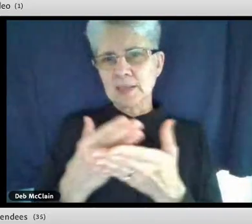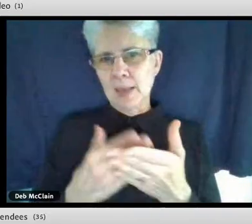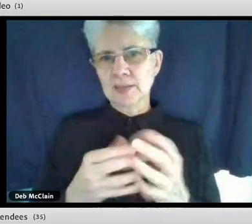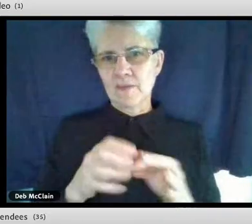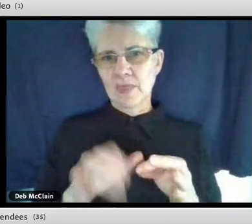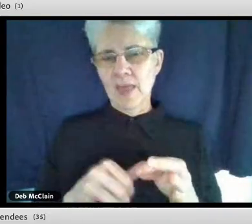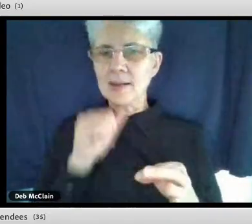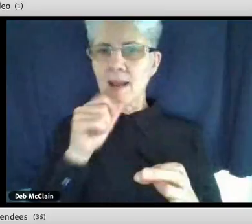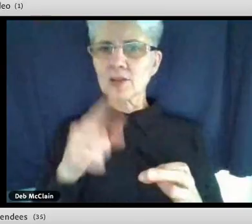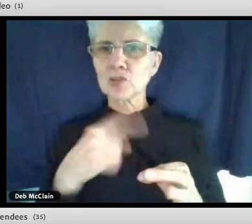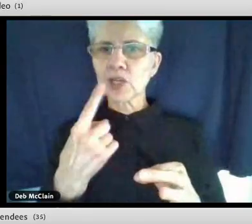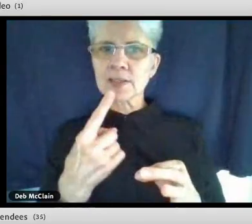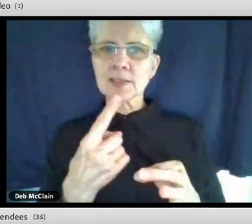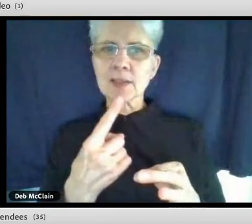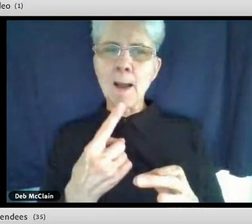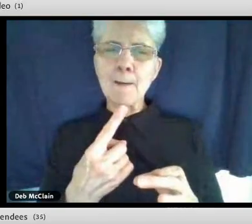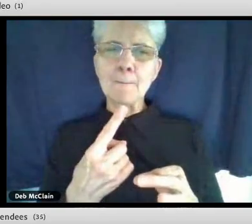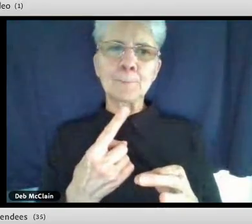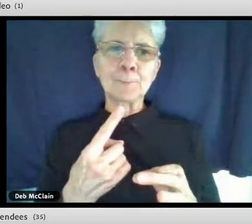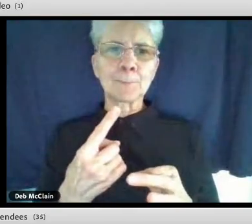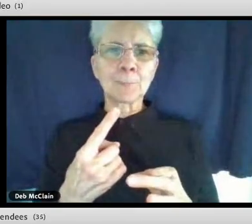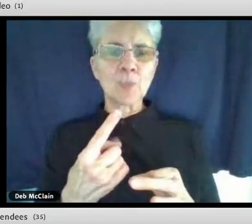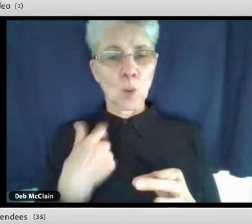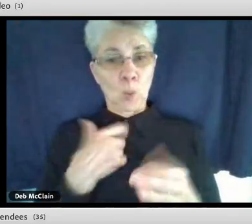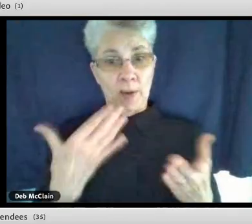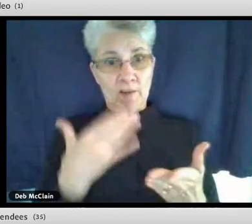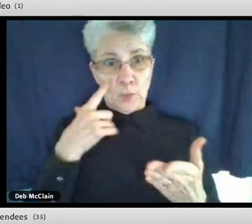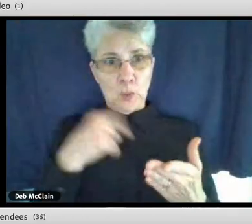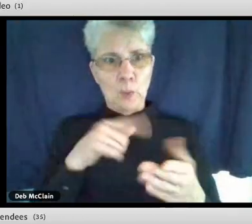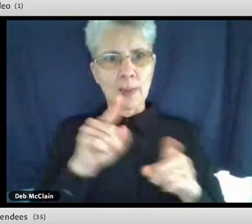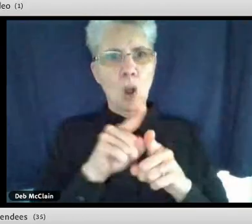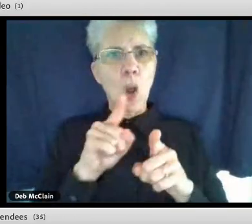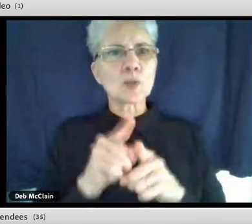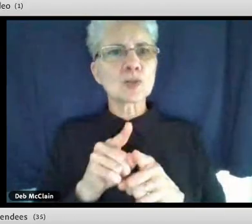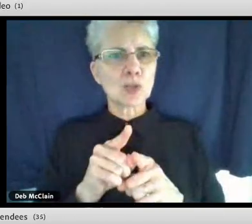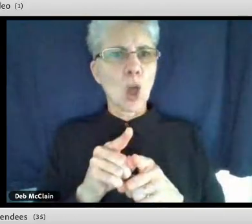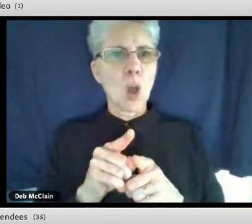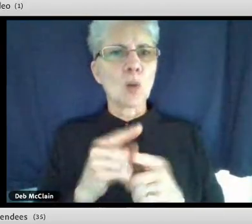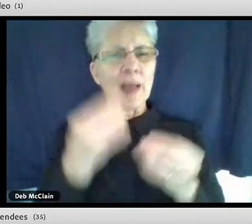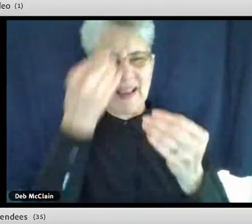so, again, they do kind of both aspects of that, not just,